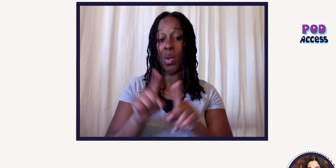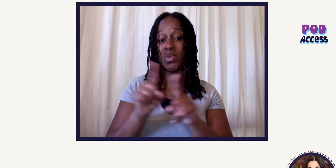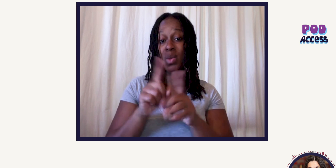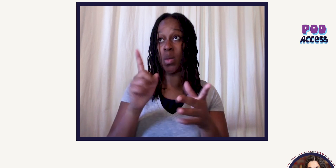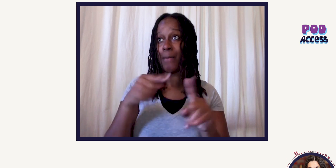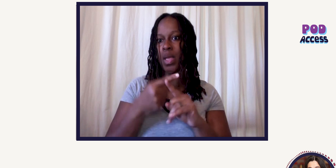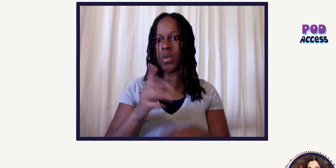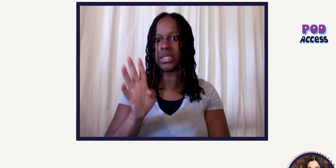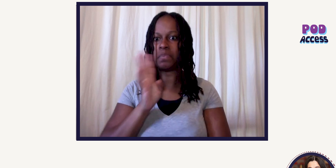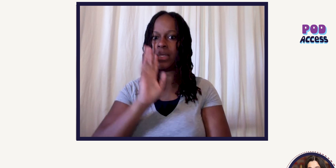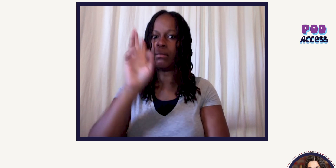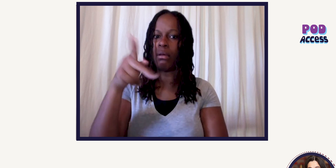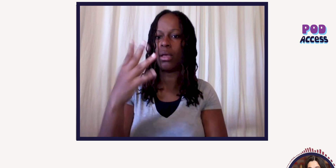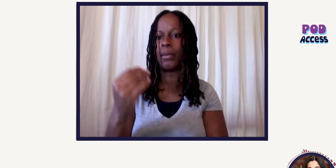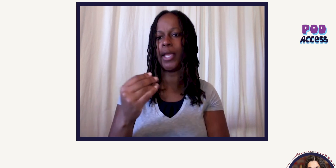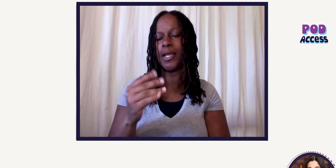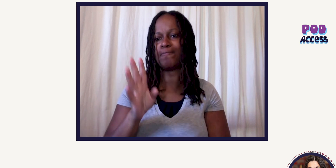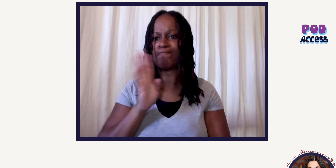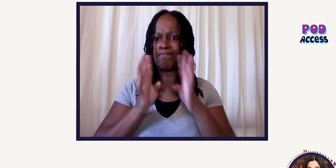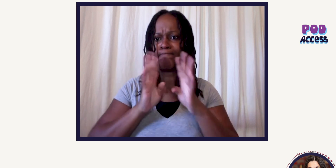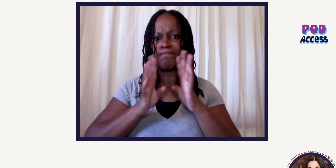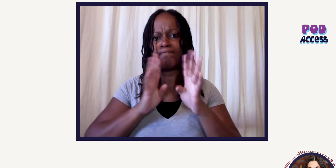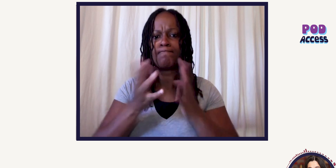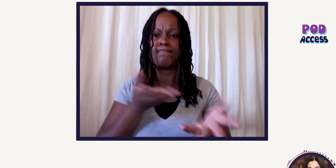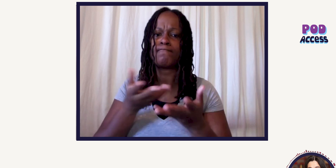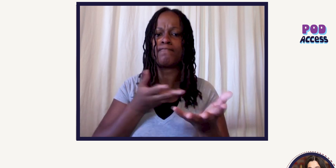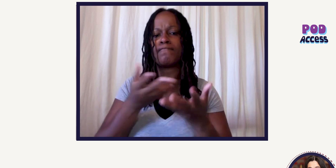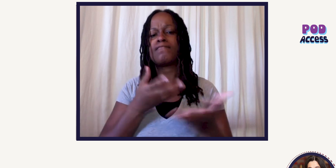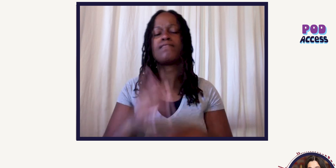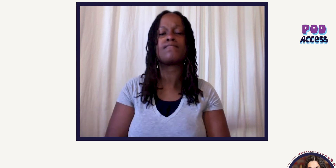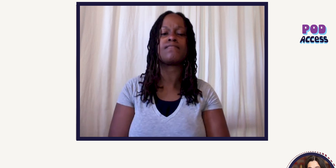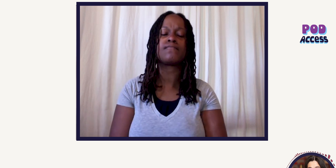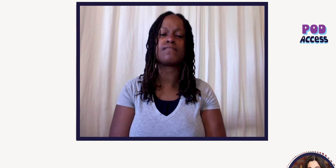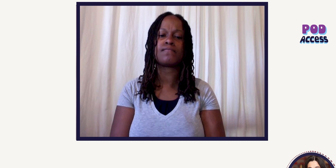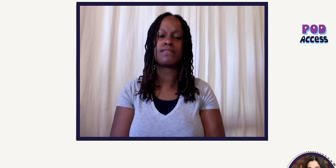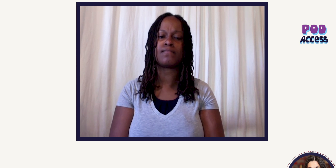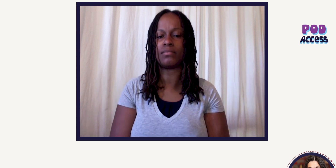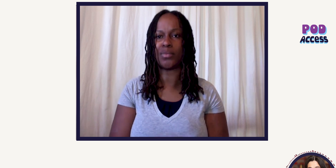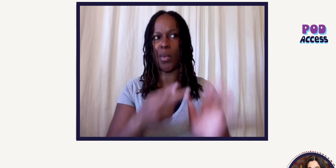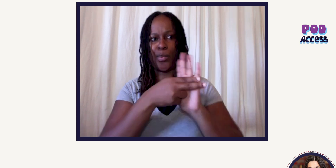It's also about speaking up and verbalizing a brand's commitment to disability.